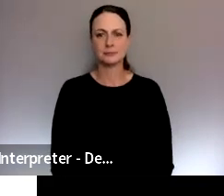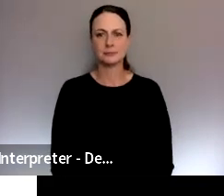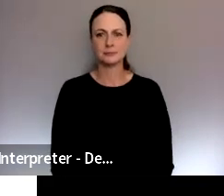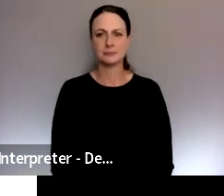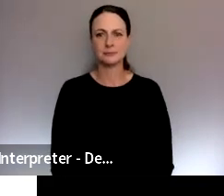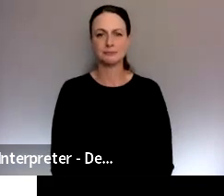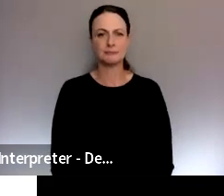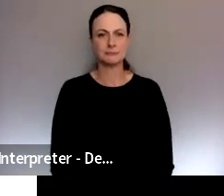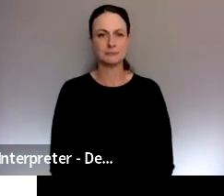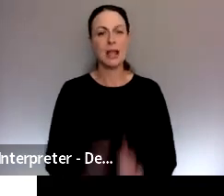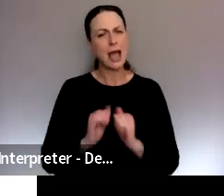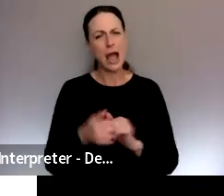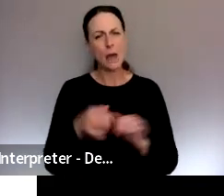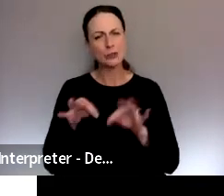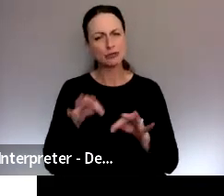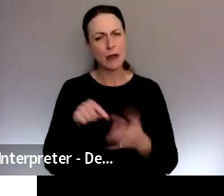How would you describe this?